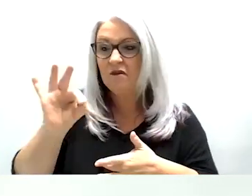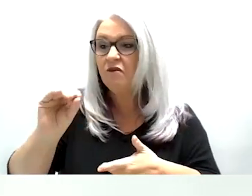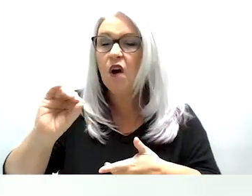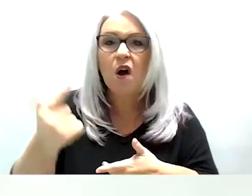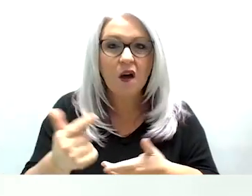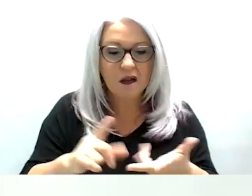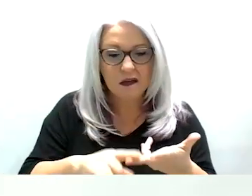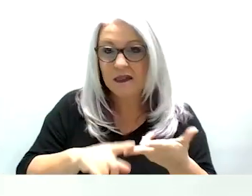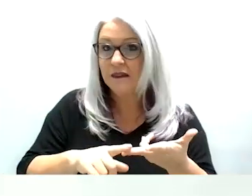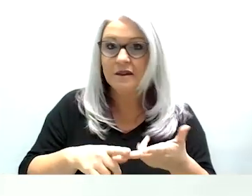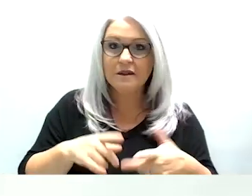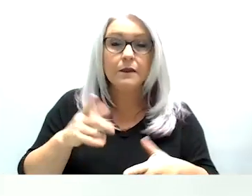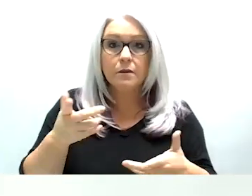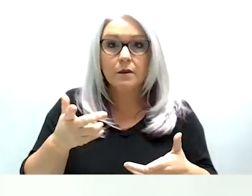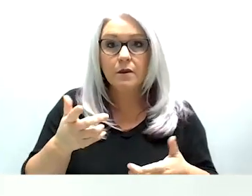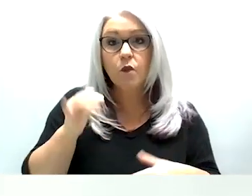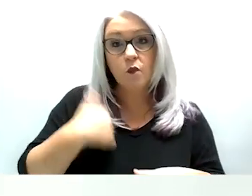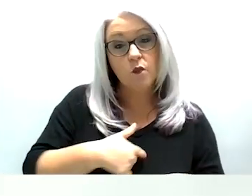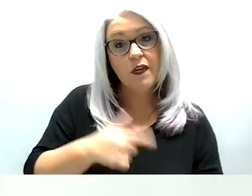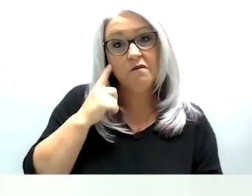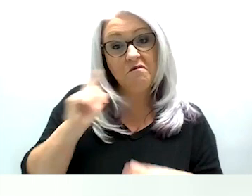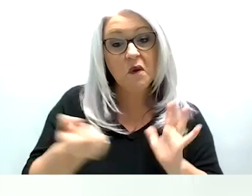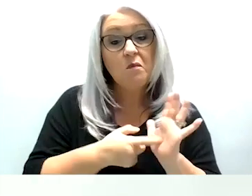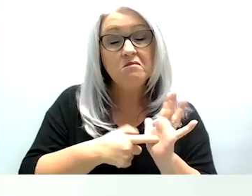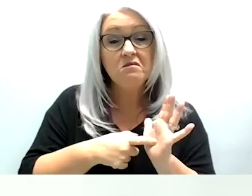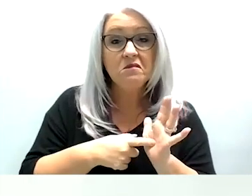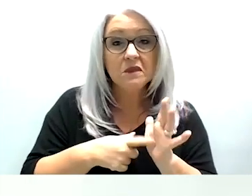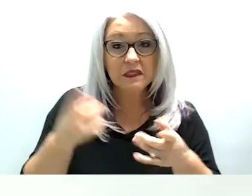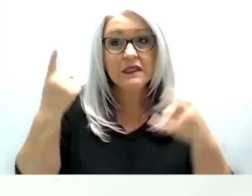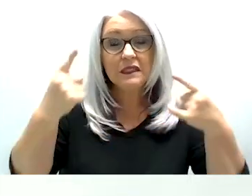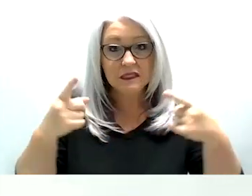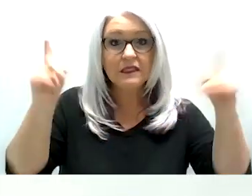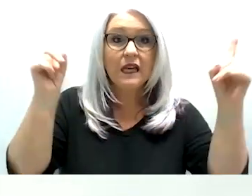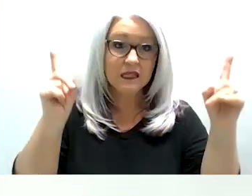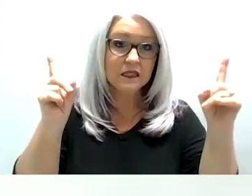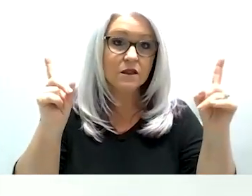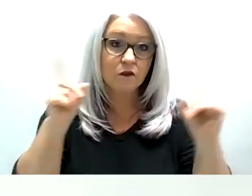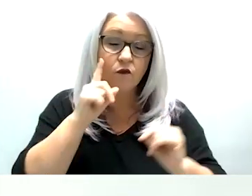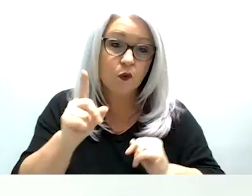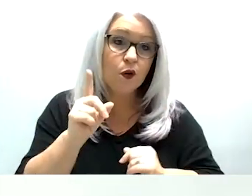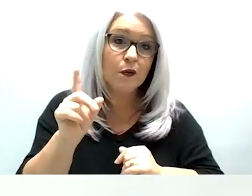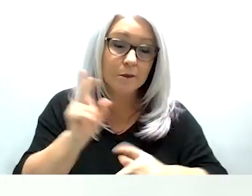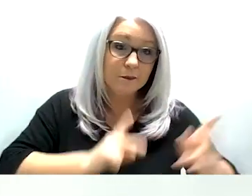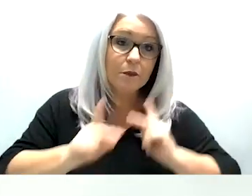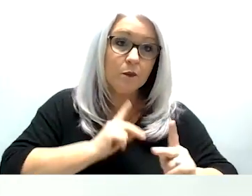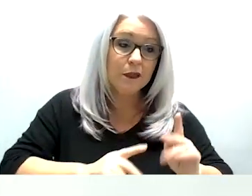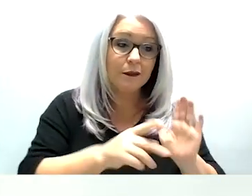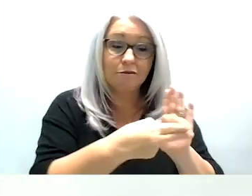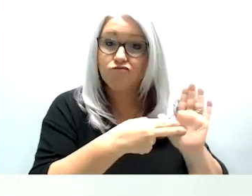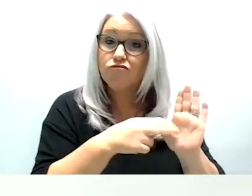activities. So we are finding success in having folks who are diagnosed with long COVID be considered people with